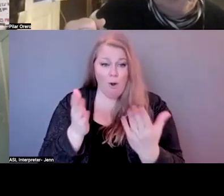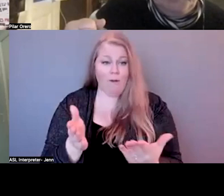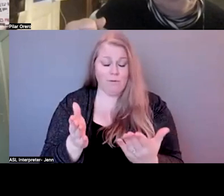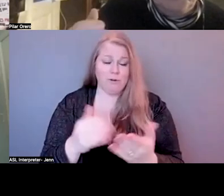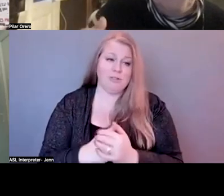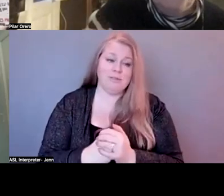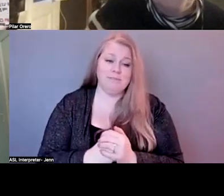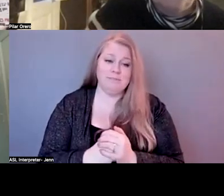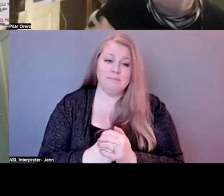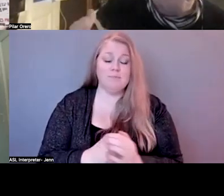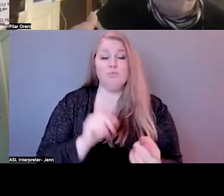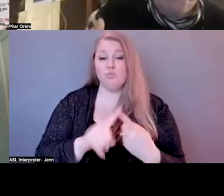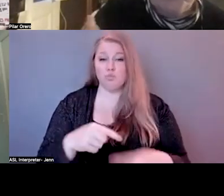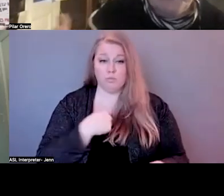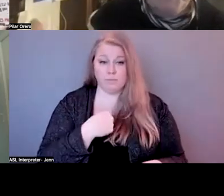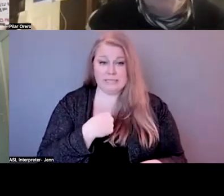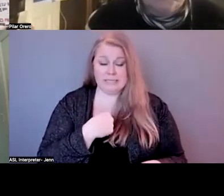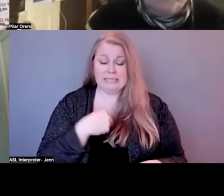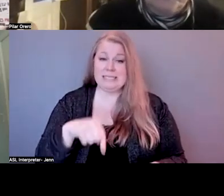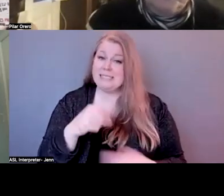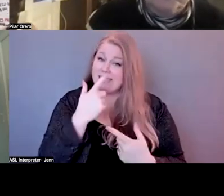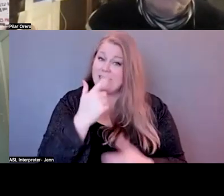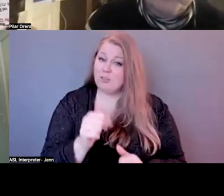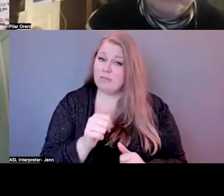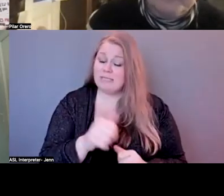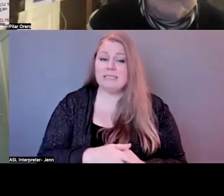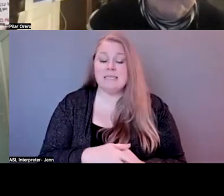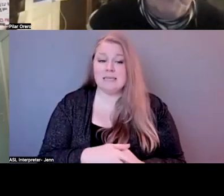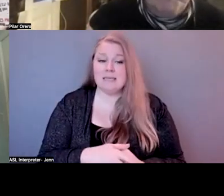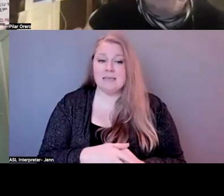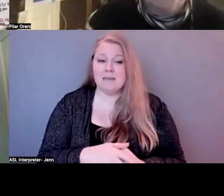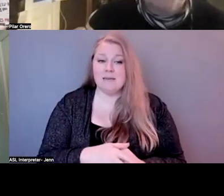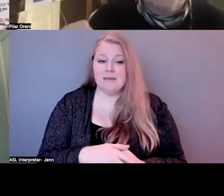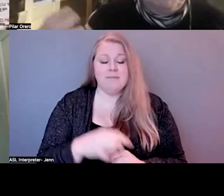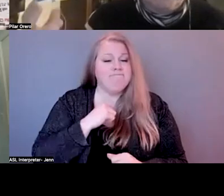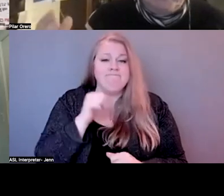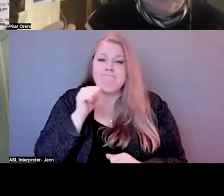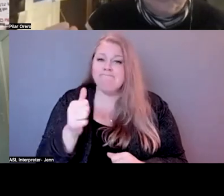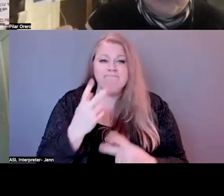To me, this is interesting because I don't see very much being done on that.